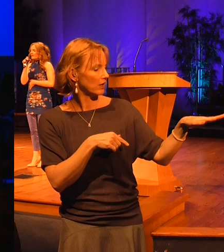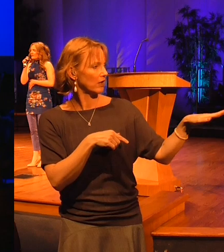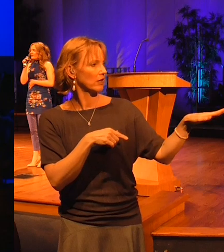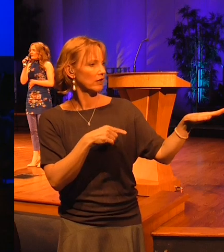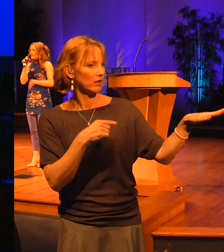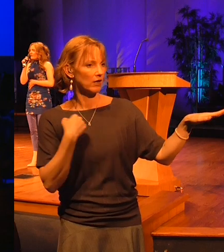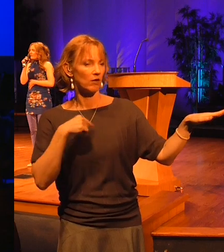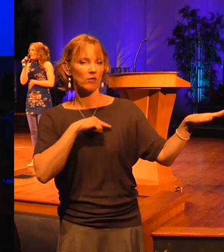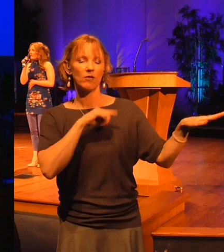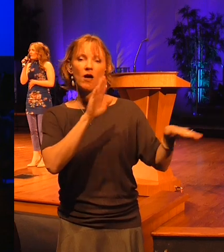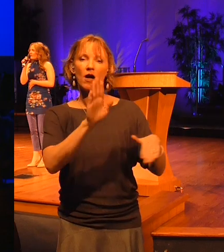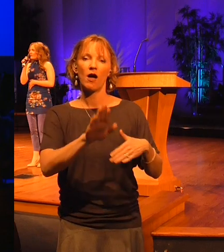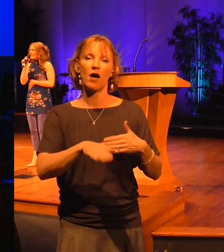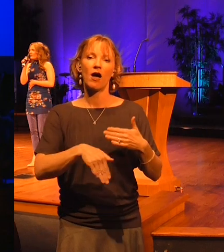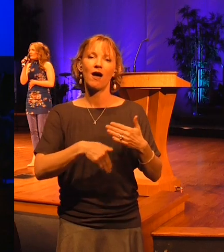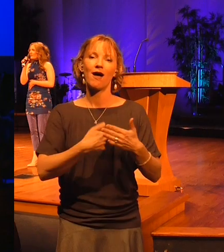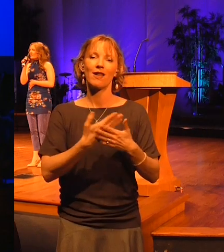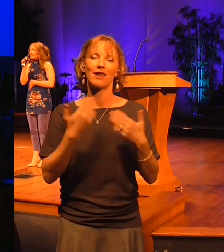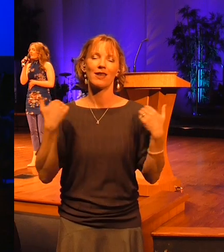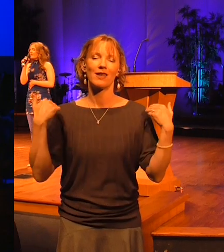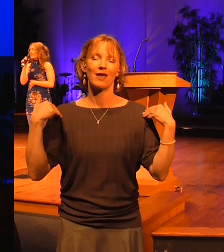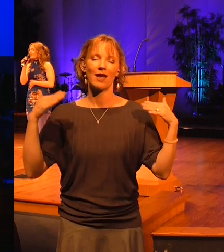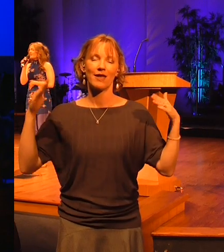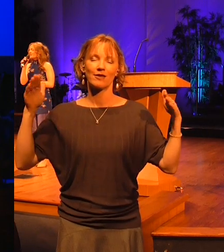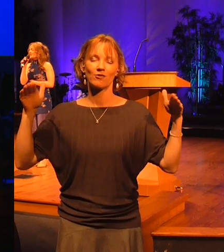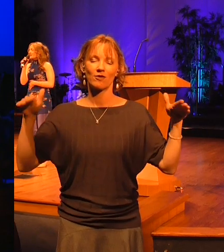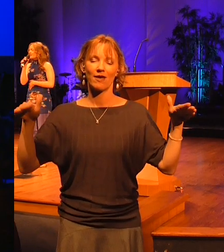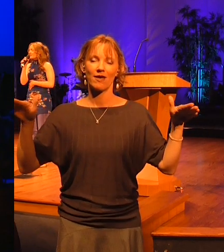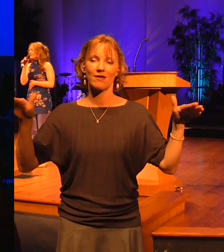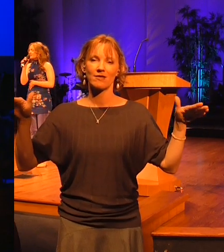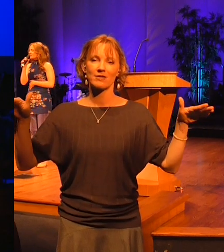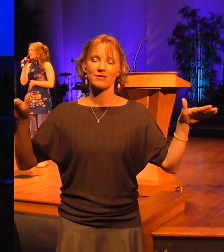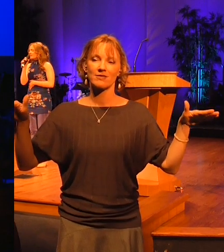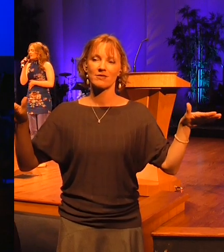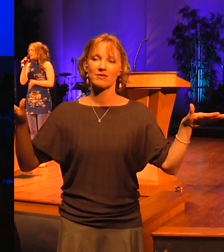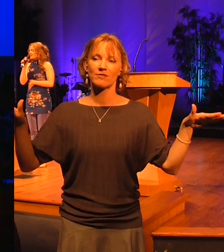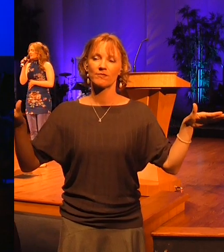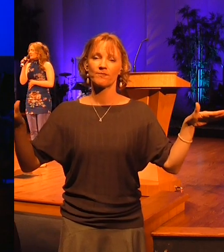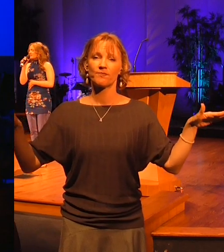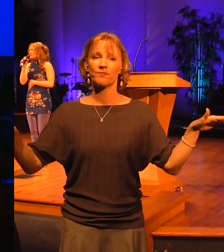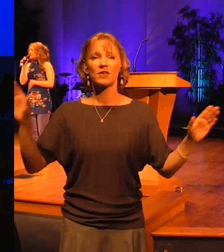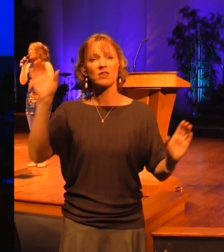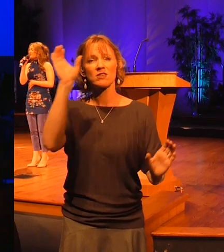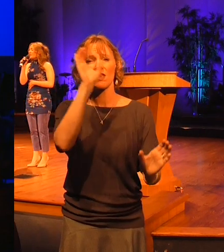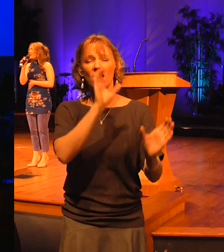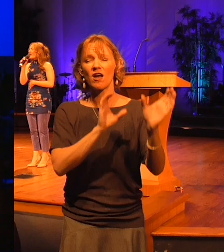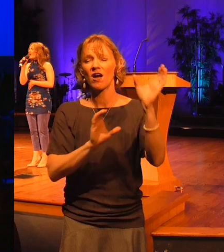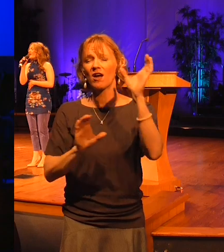all angels searching for each